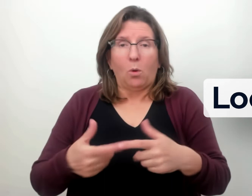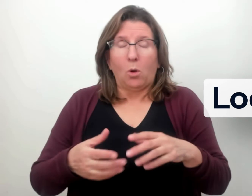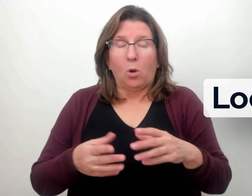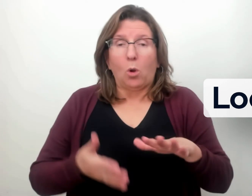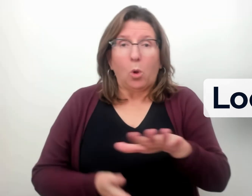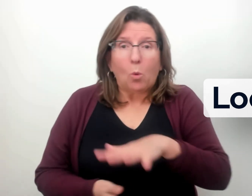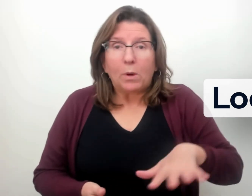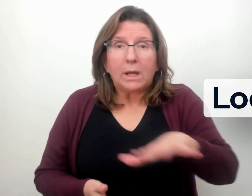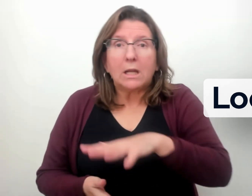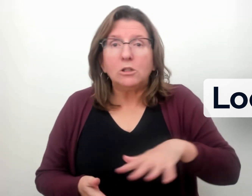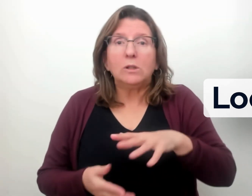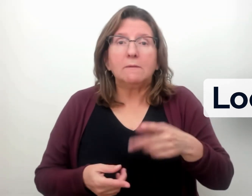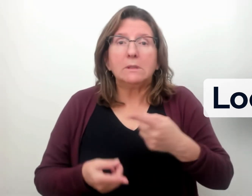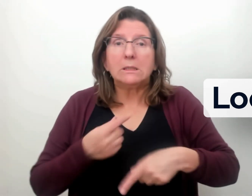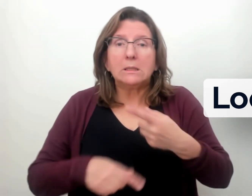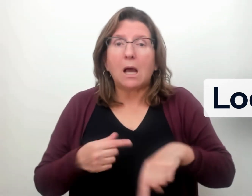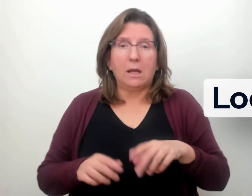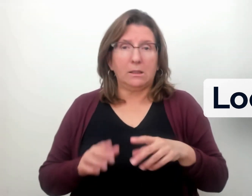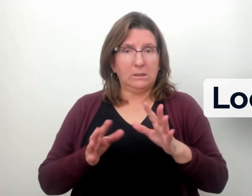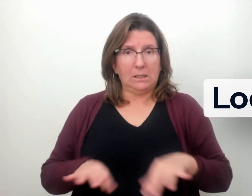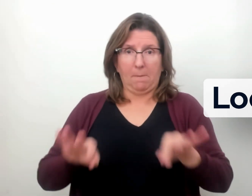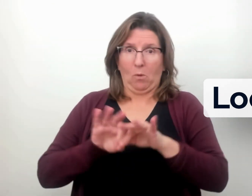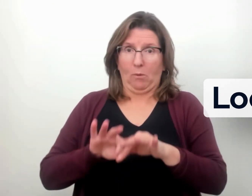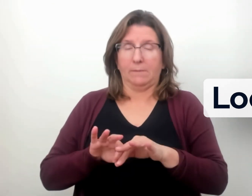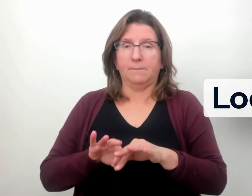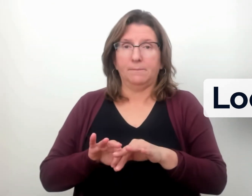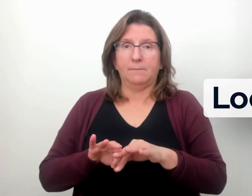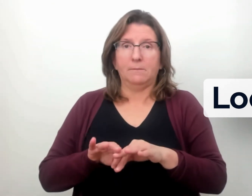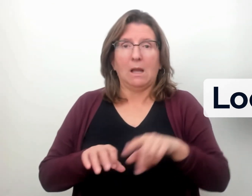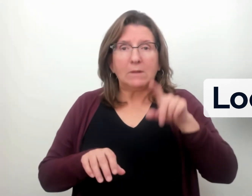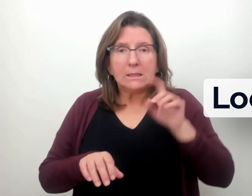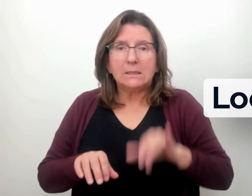Location is another important parameter.